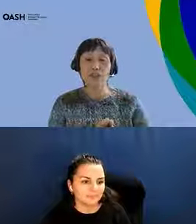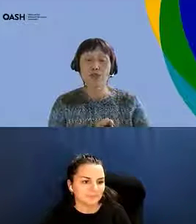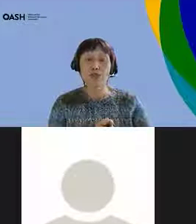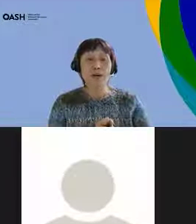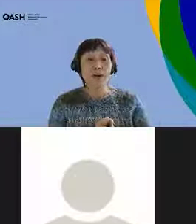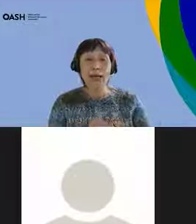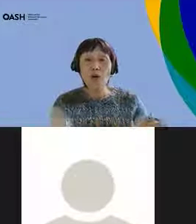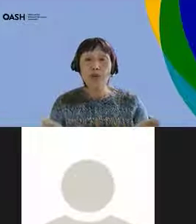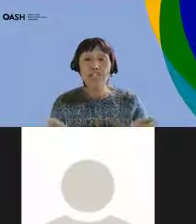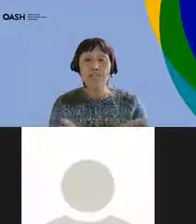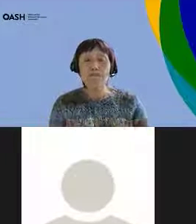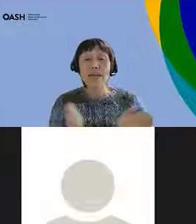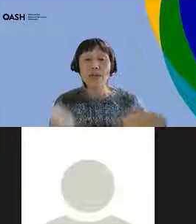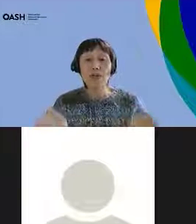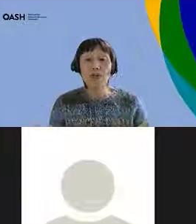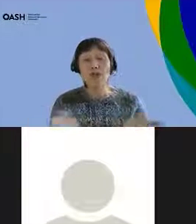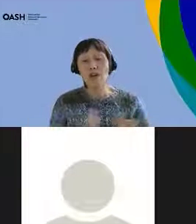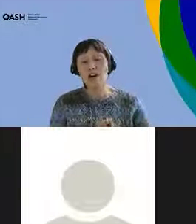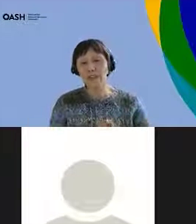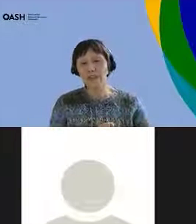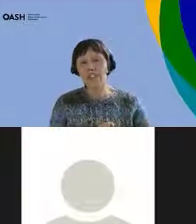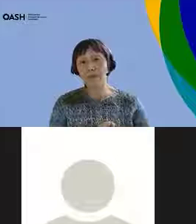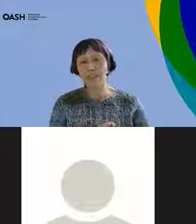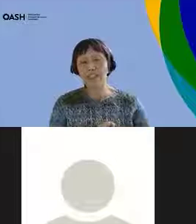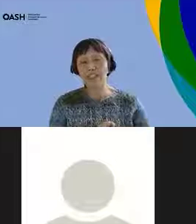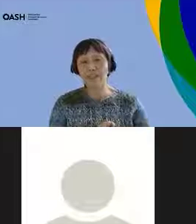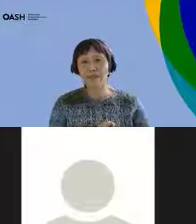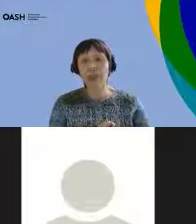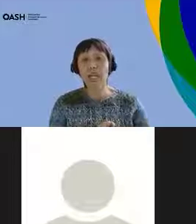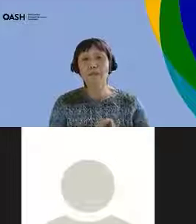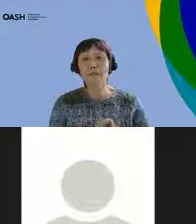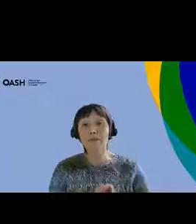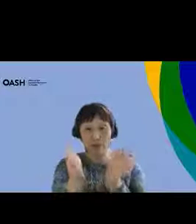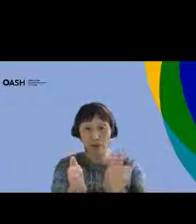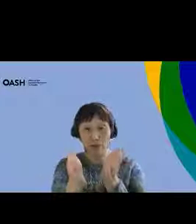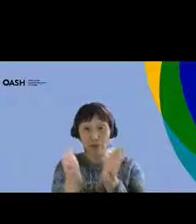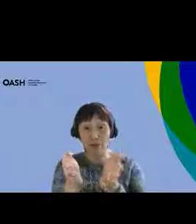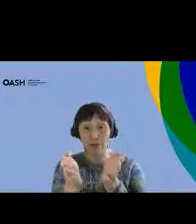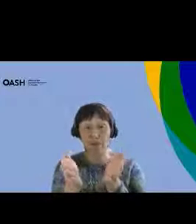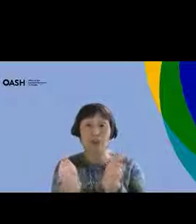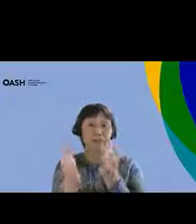to by all means, make use of the flexibility that are available if your research project